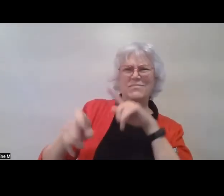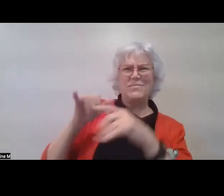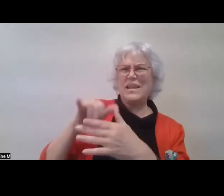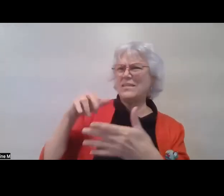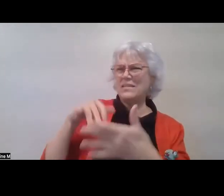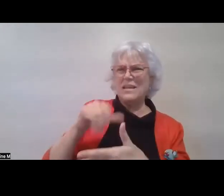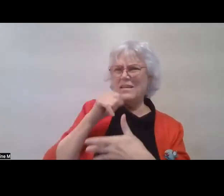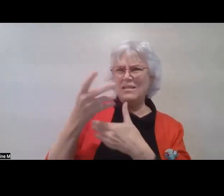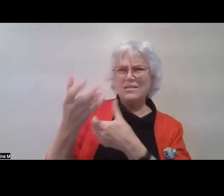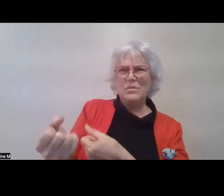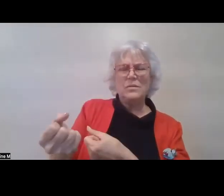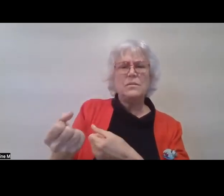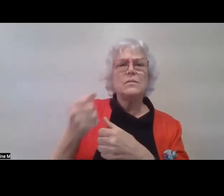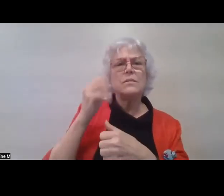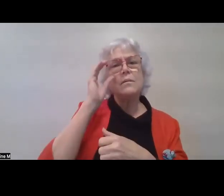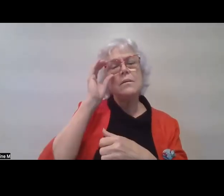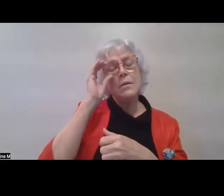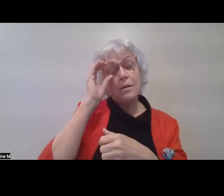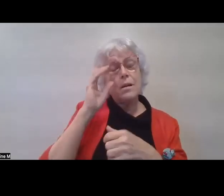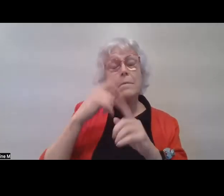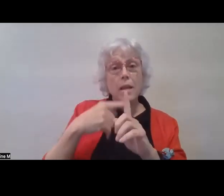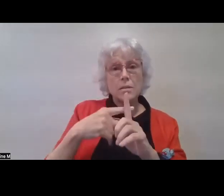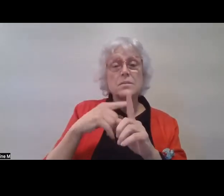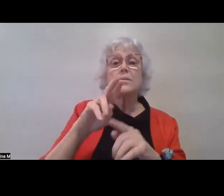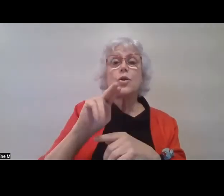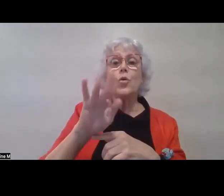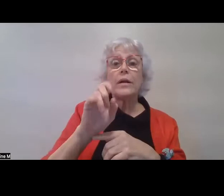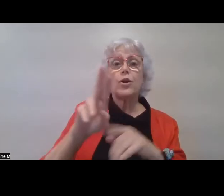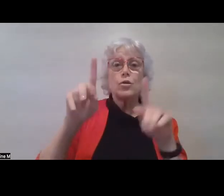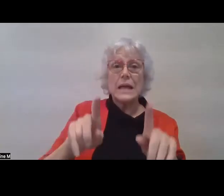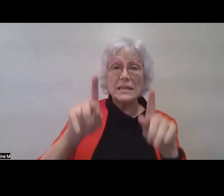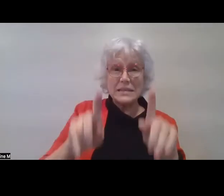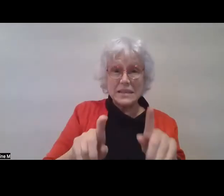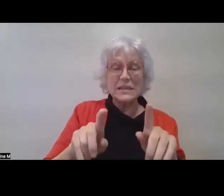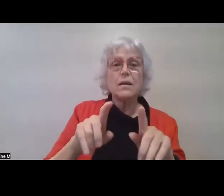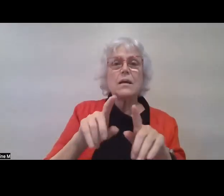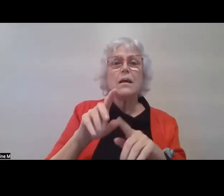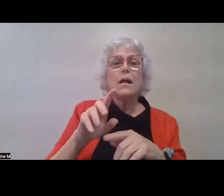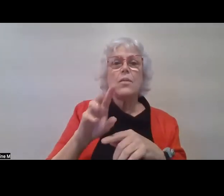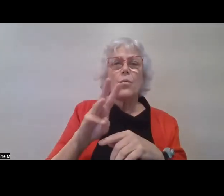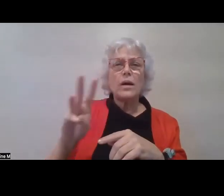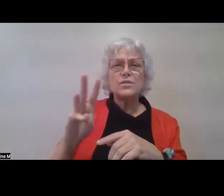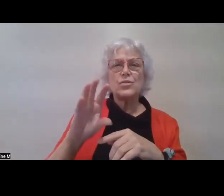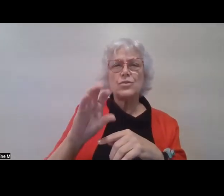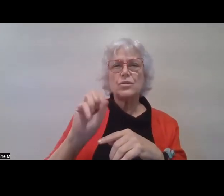Shoshone nation in Nevada is considered